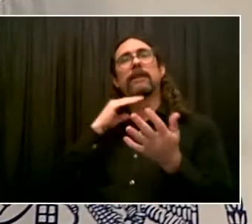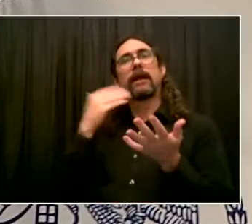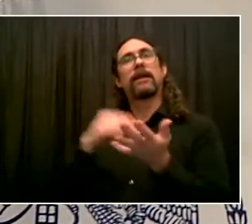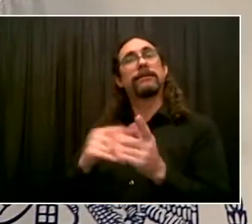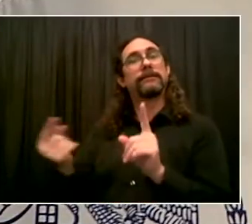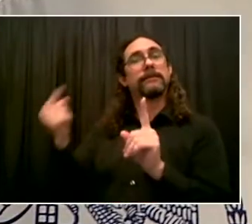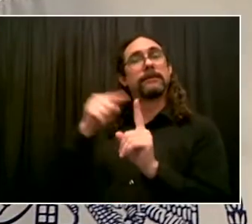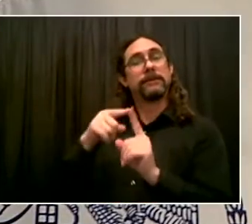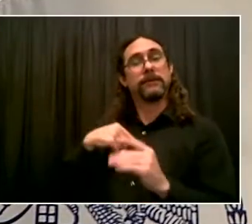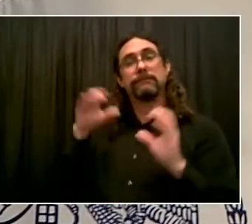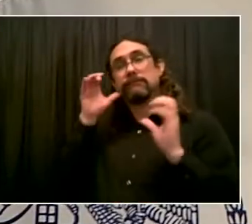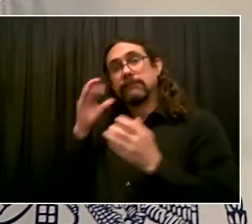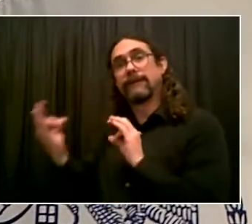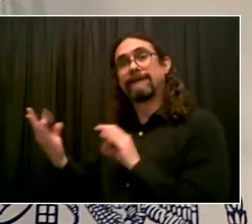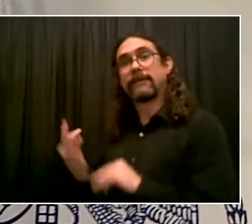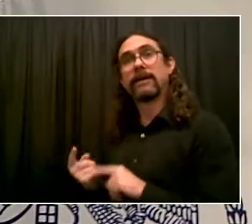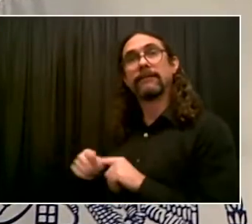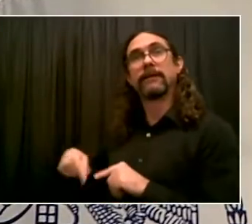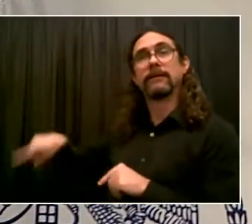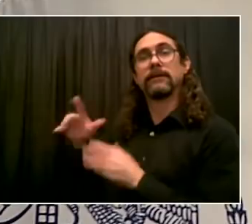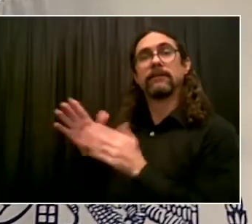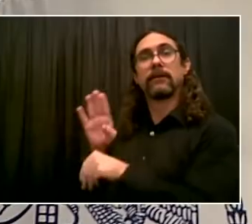THAT THE INUTP WE HAVE GOTTEN MONTHS AND MONTHS, GENERAL